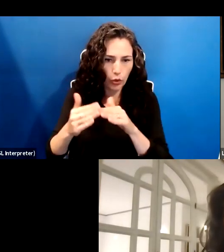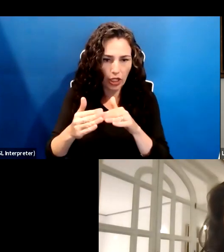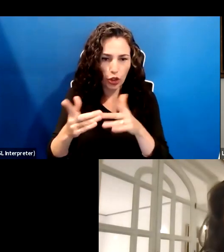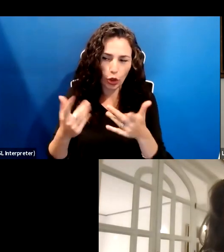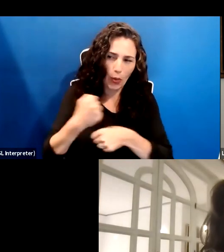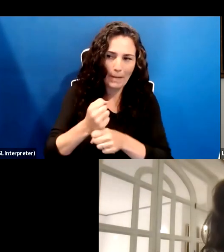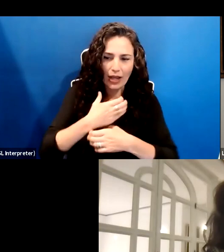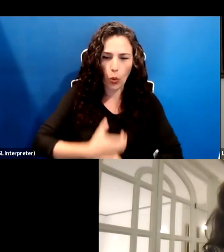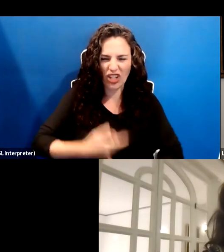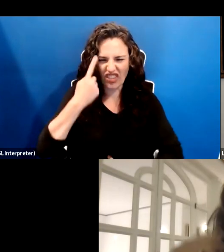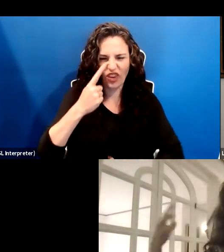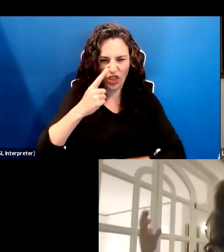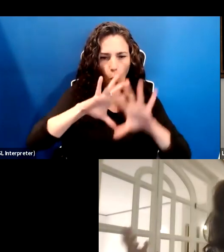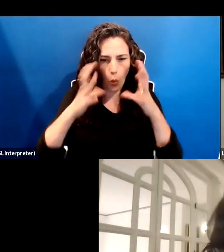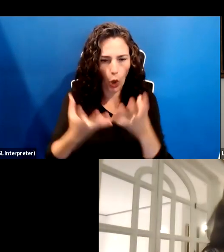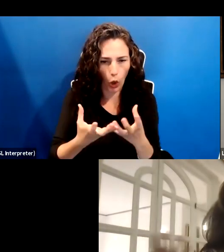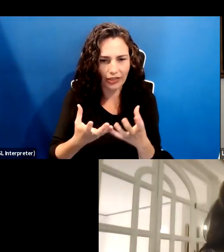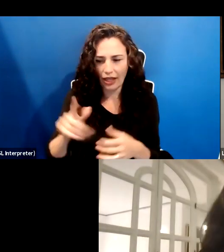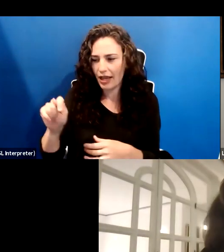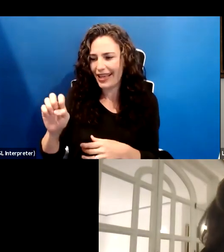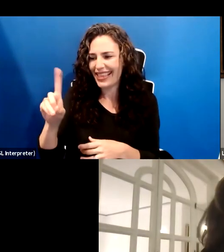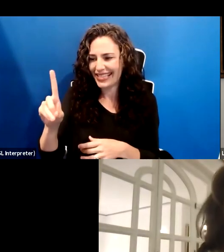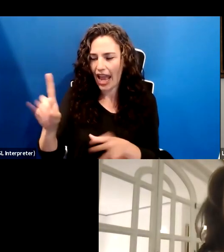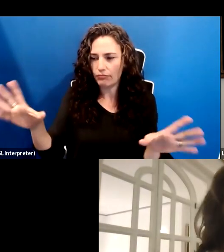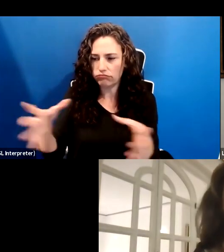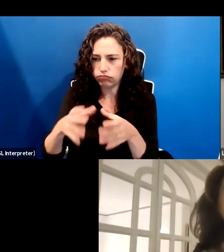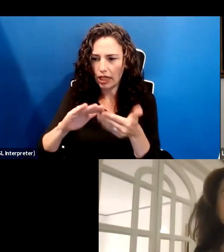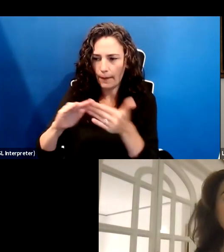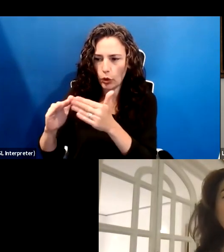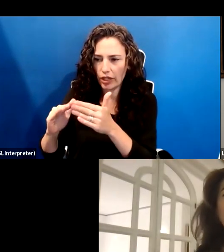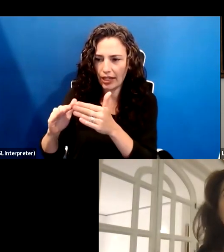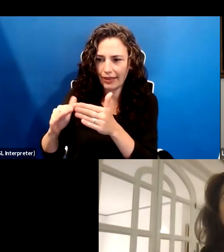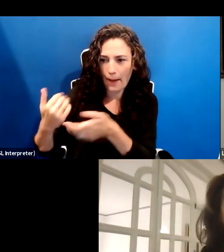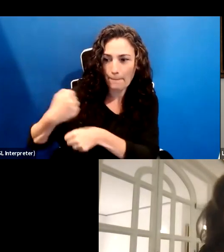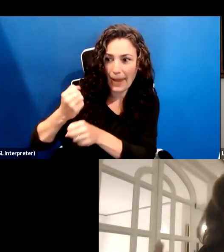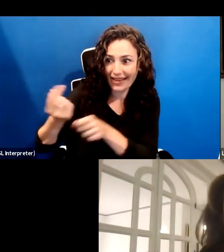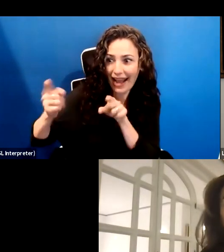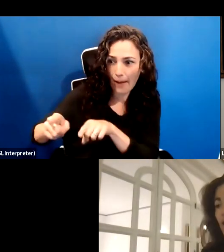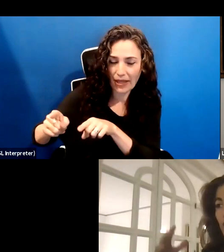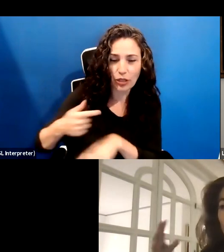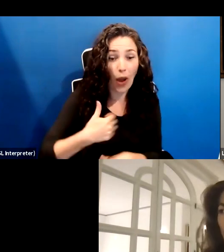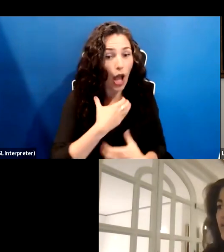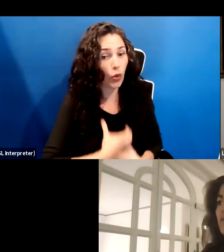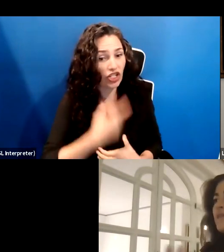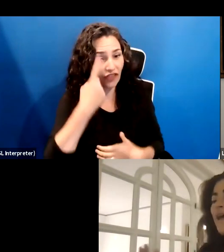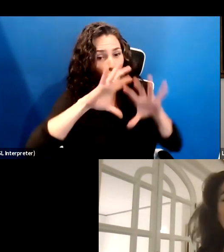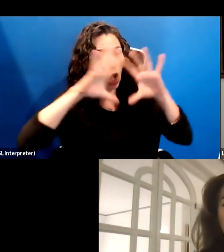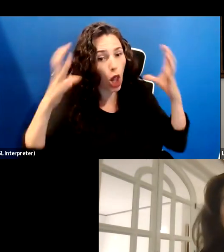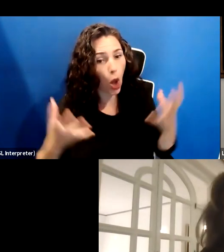and the TED community comes together to help you make that wish happen. So, I had wished for a global day of film